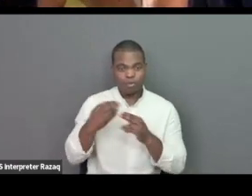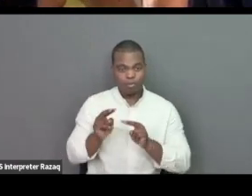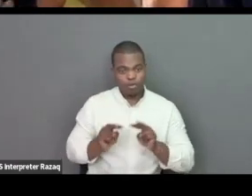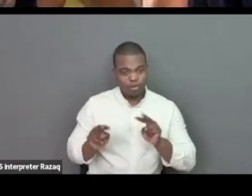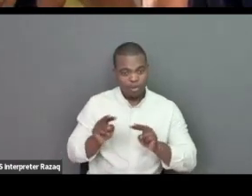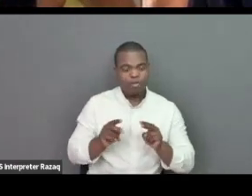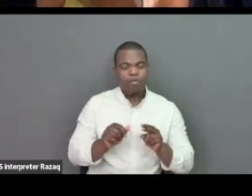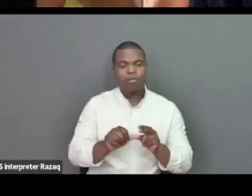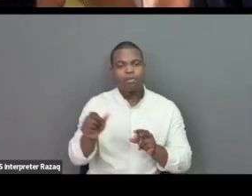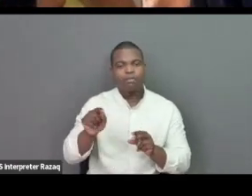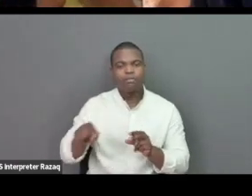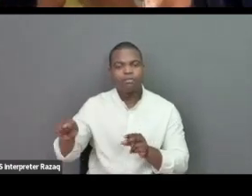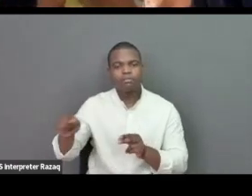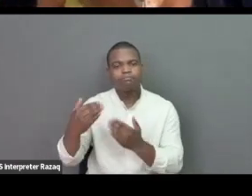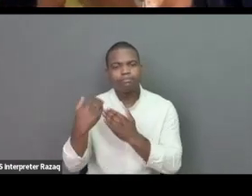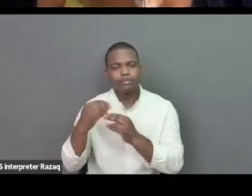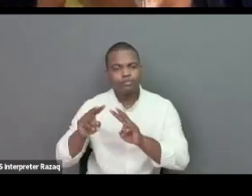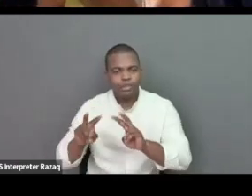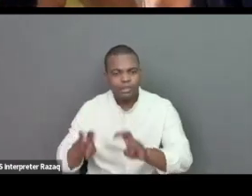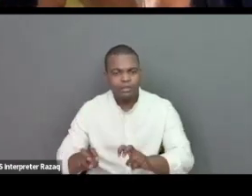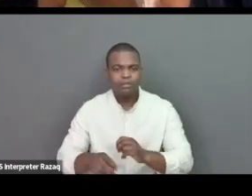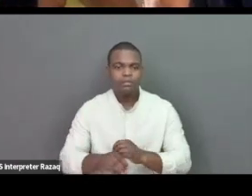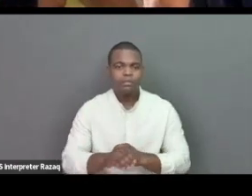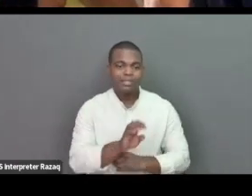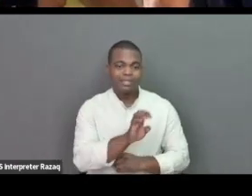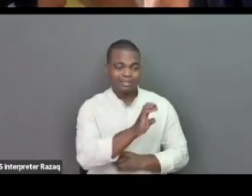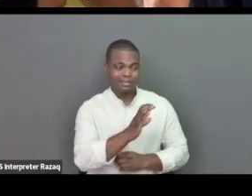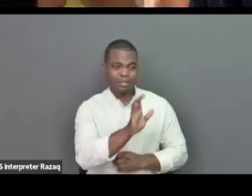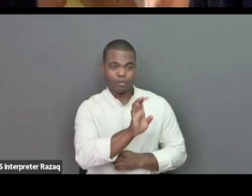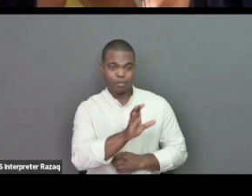response rates from people saying that they have provided feedback. So,